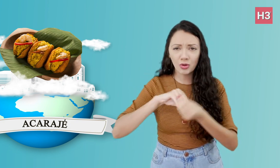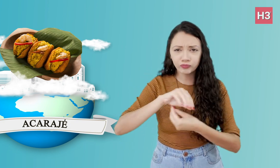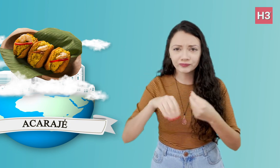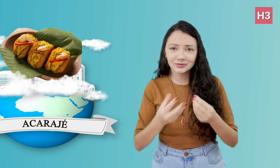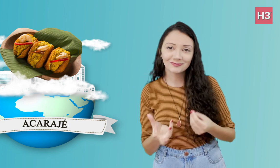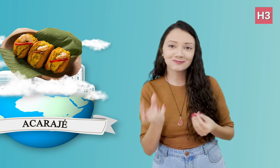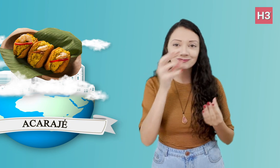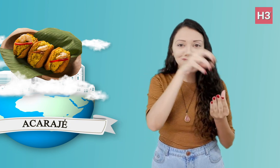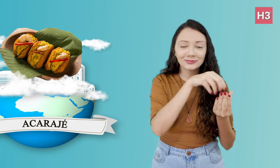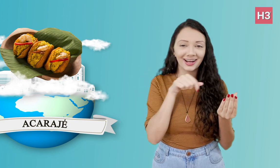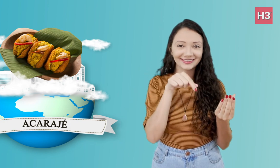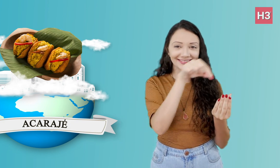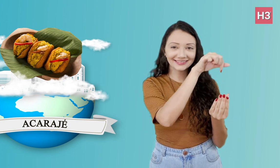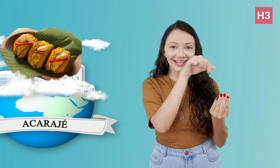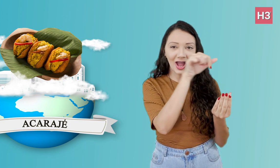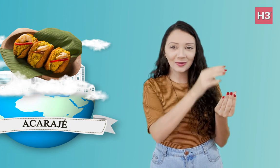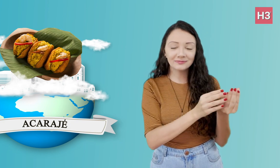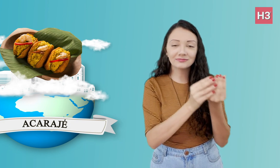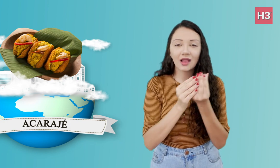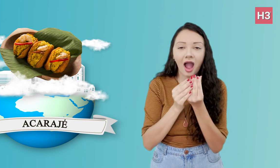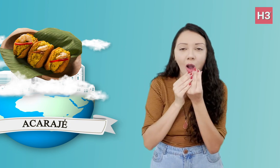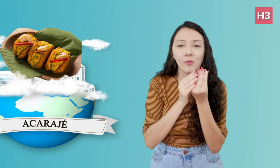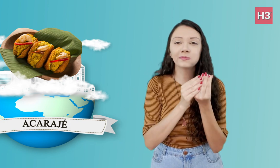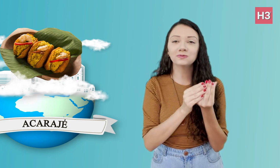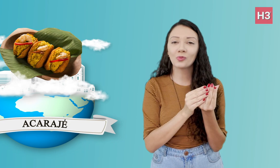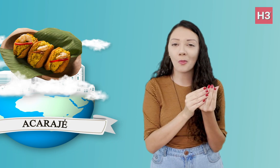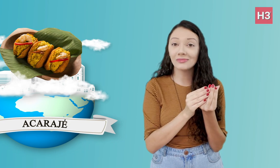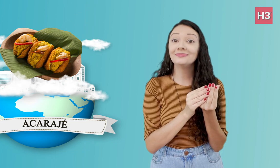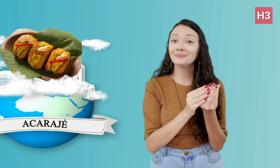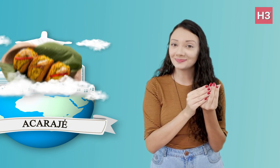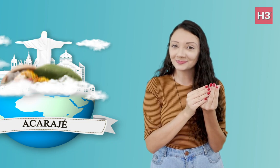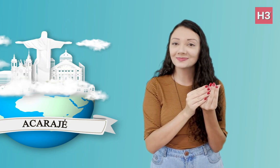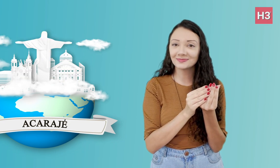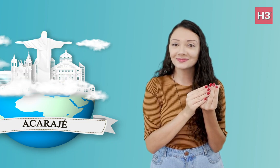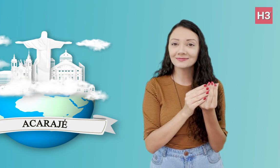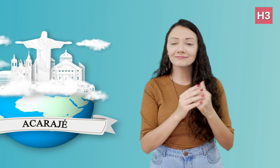then grinded, mixed and fried in palm oil.